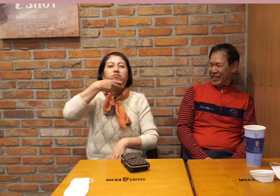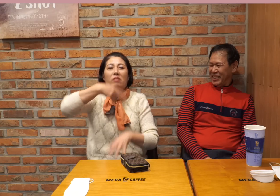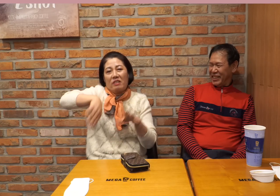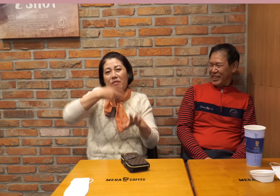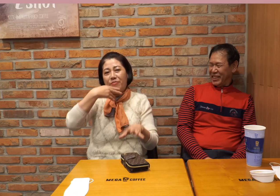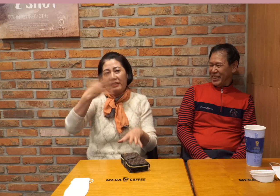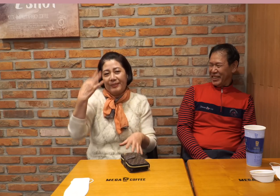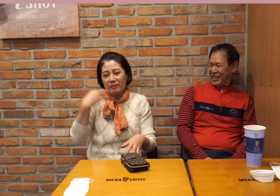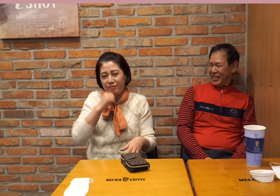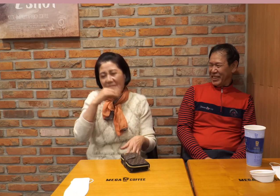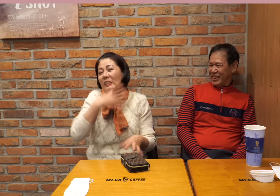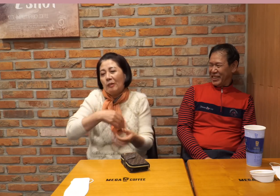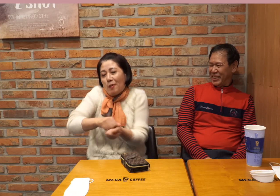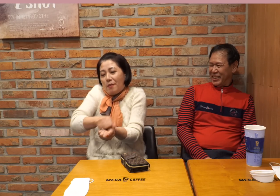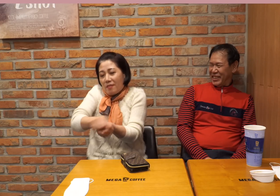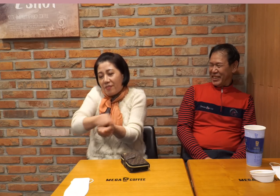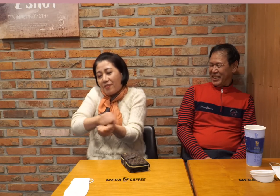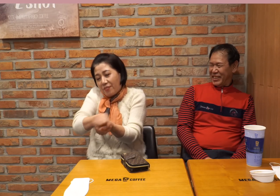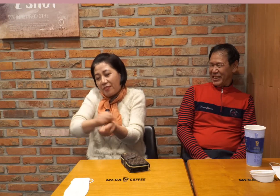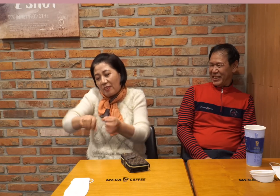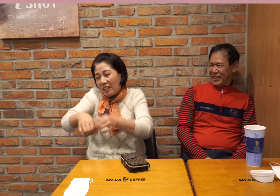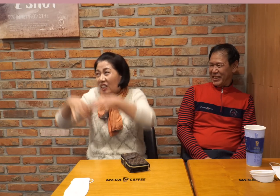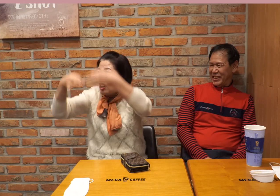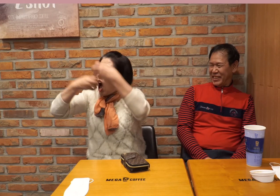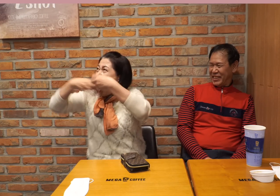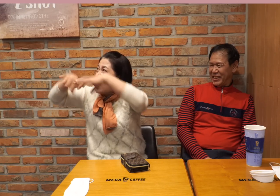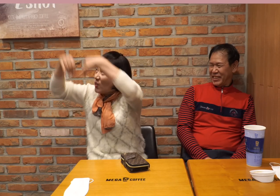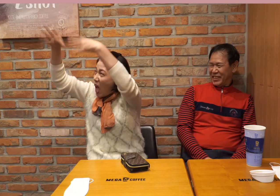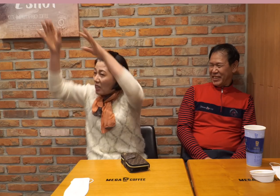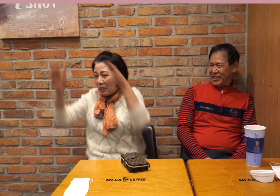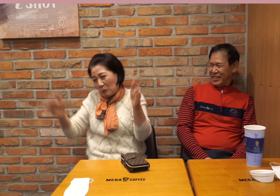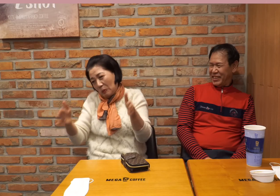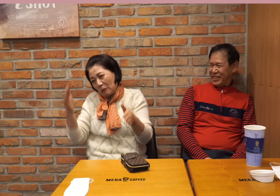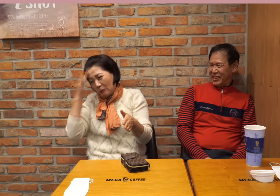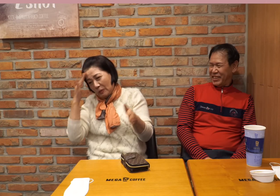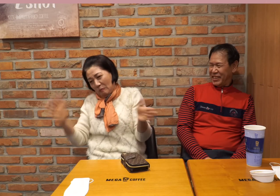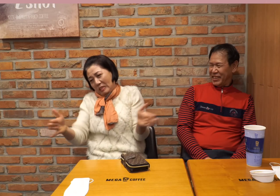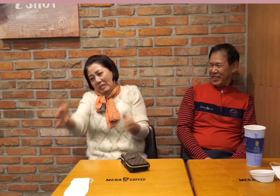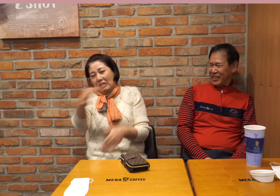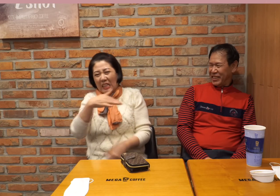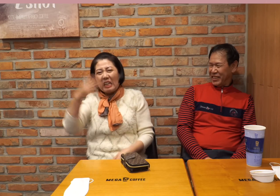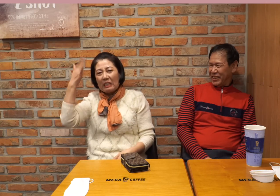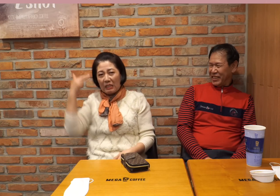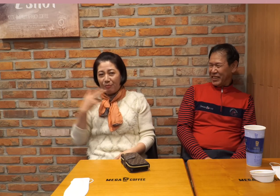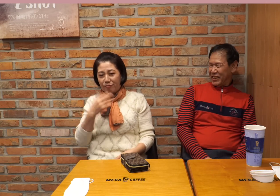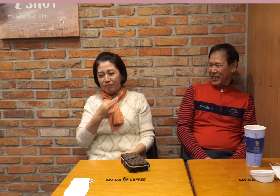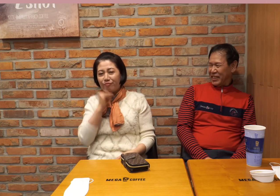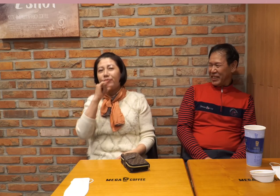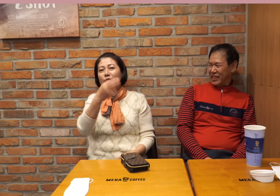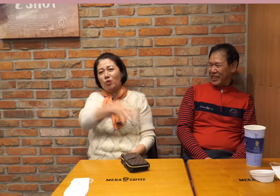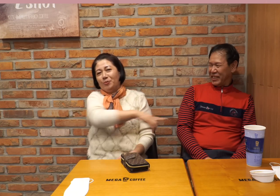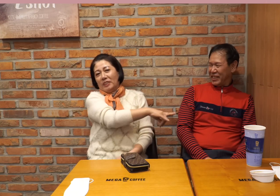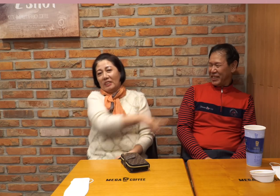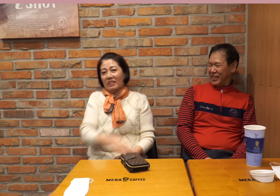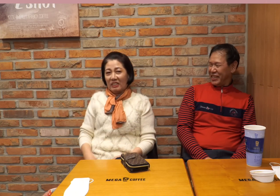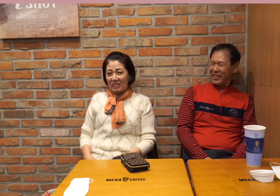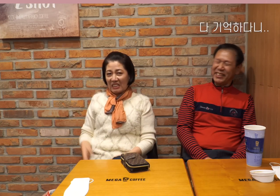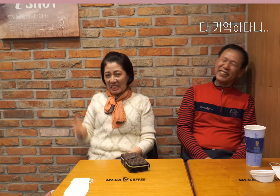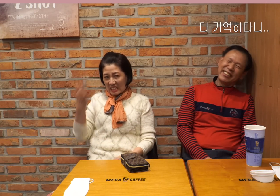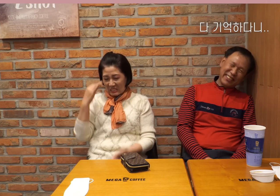machine at the time. I didn't have money at the time. My hands were very cold, but I washed them by hand and hung them up. The house was very small back then. I used to be poor.